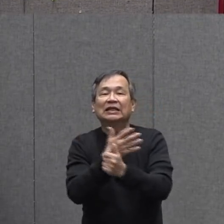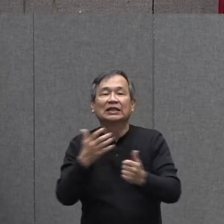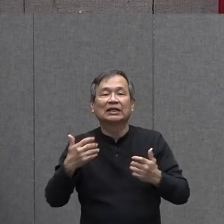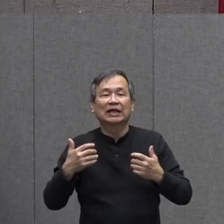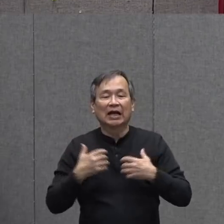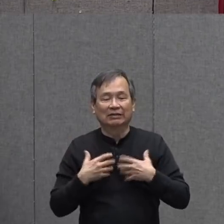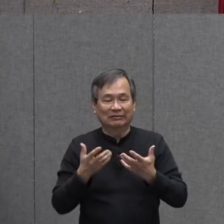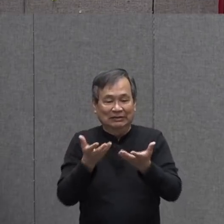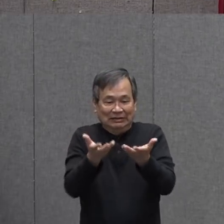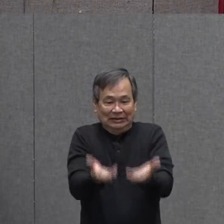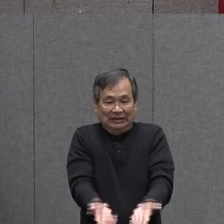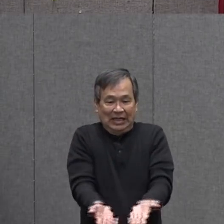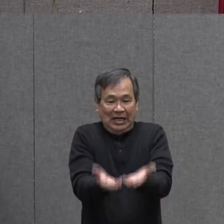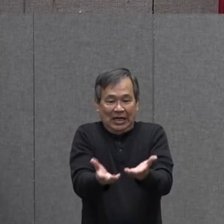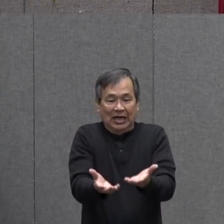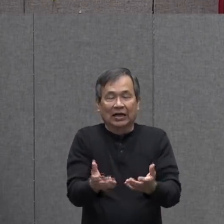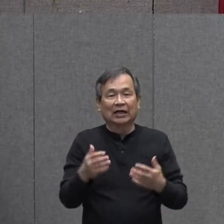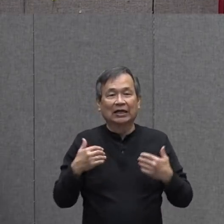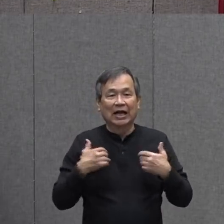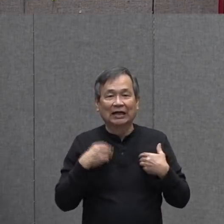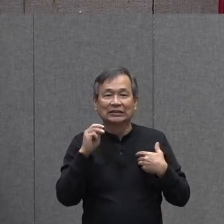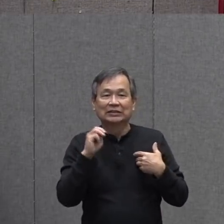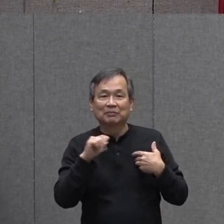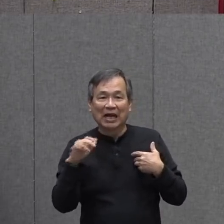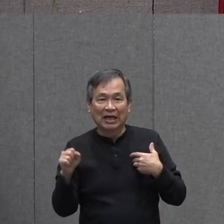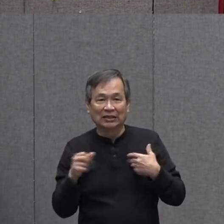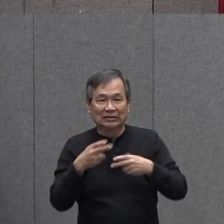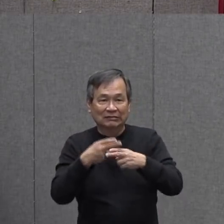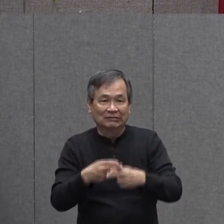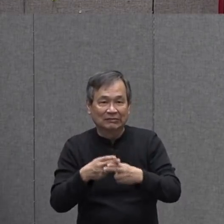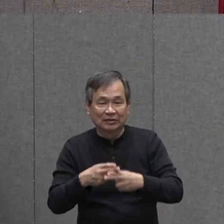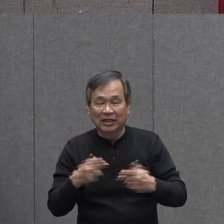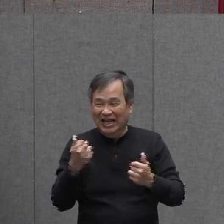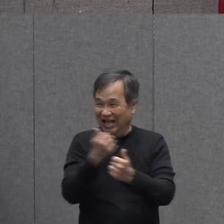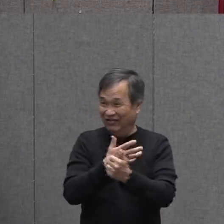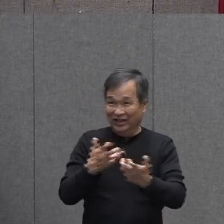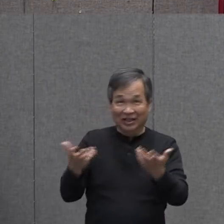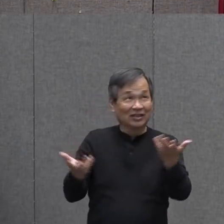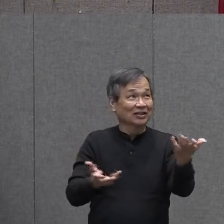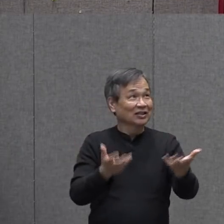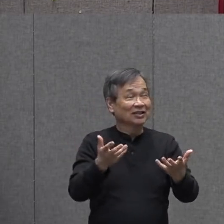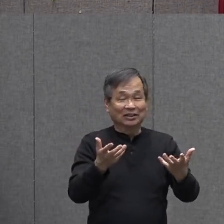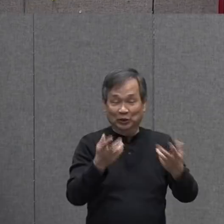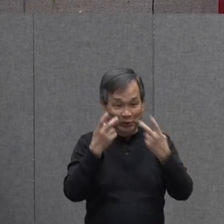Again, I have matter, you have matter, everything around me here has matter.